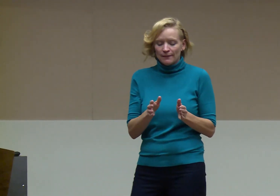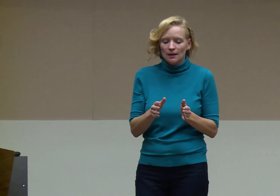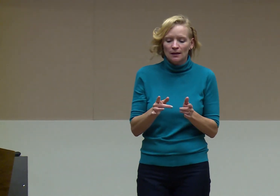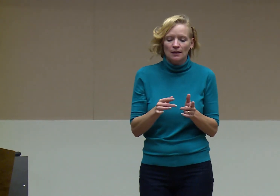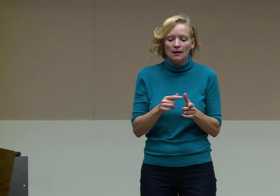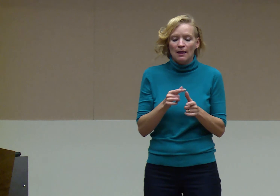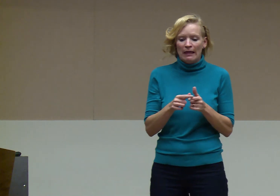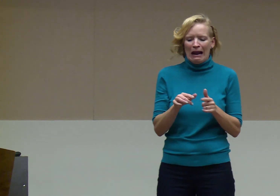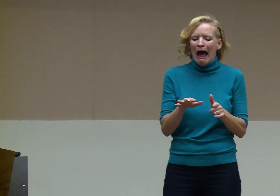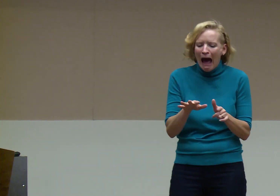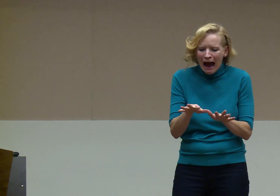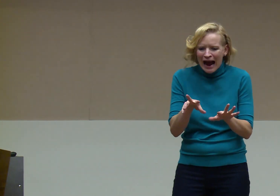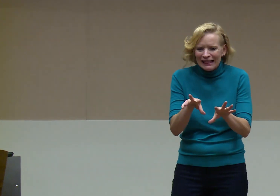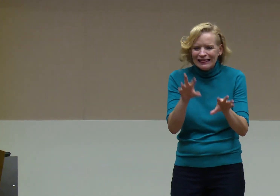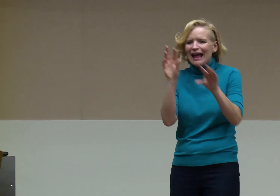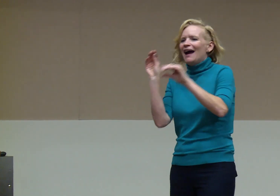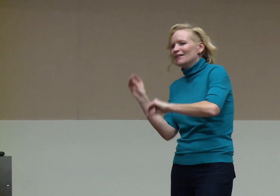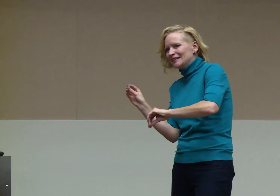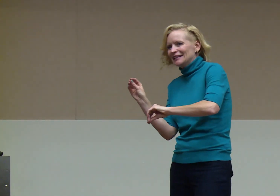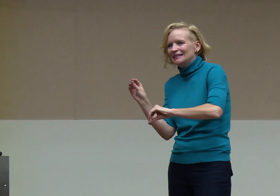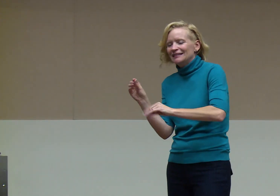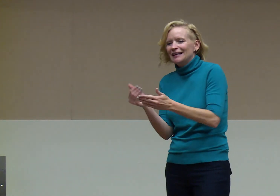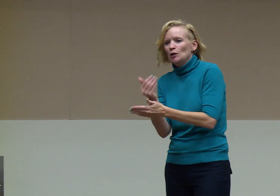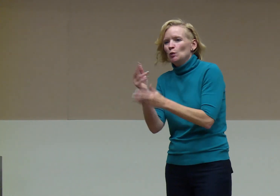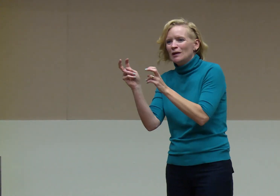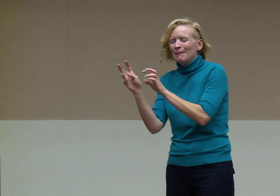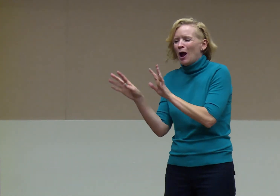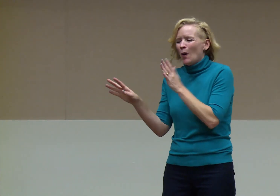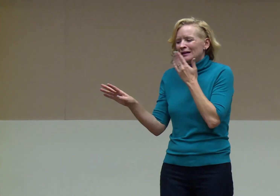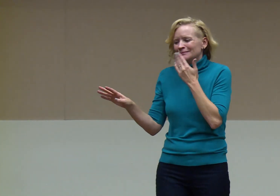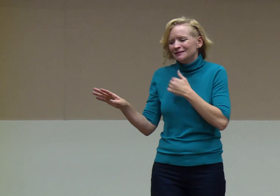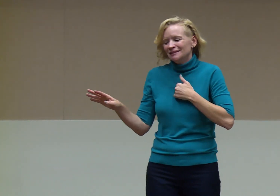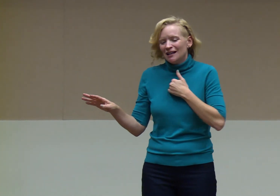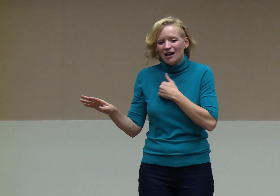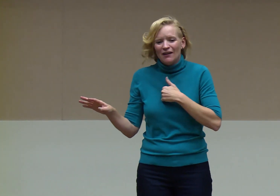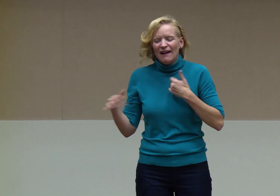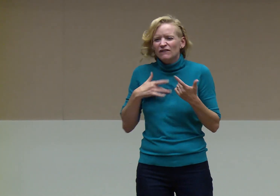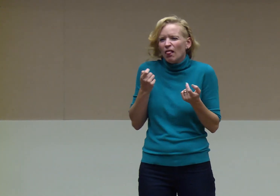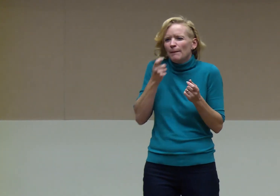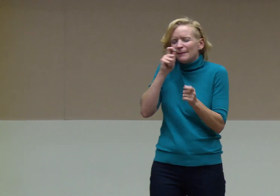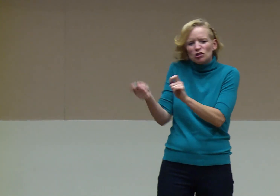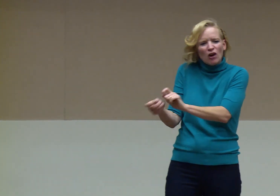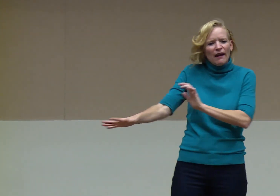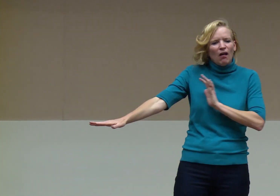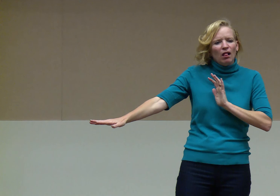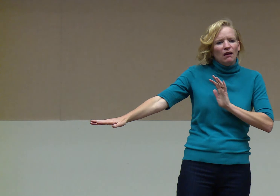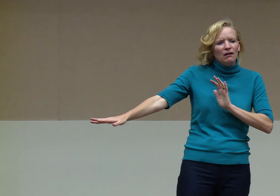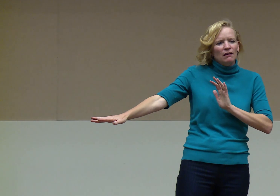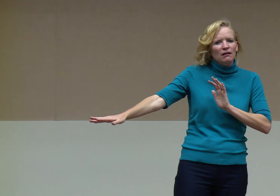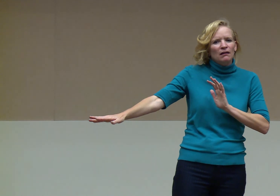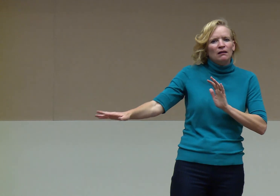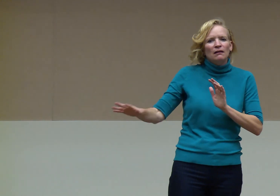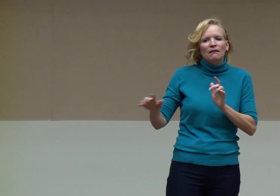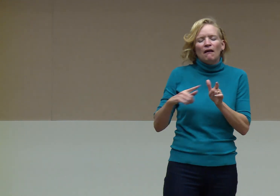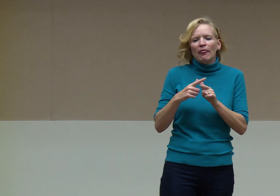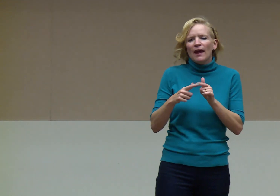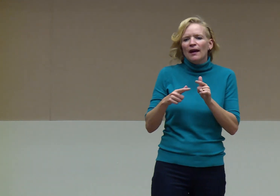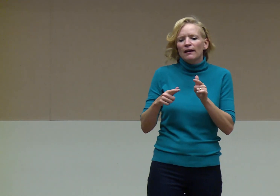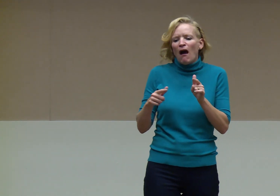And then after I finished up that paper, I found a new topic, and I had to say good-bye. And it felt rude.